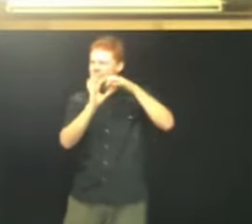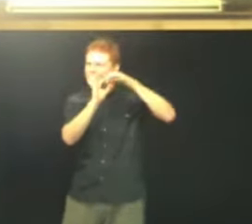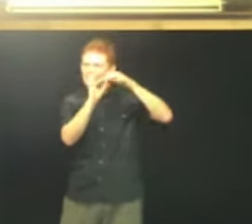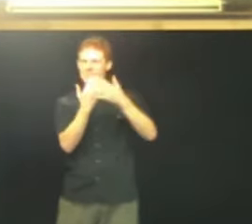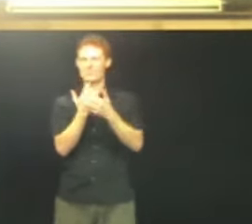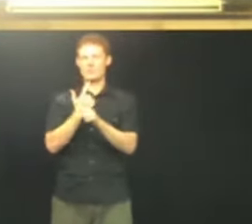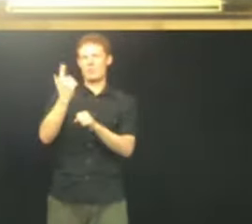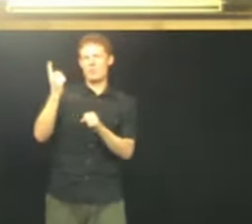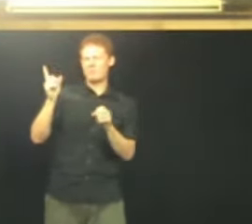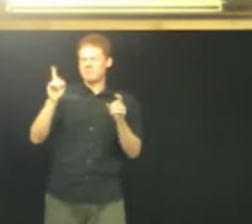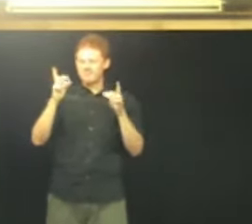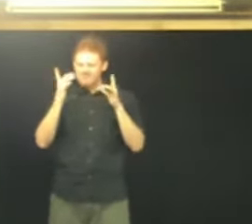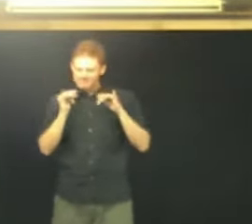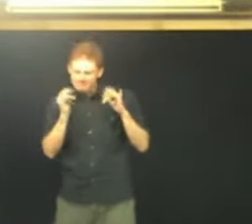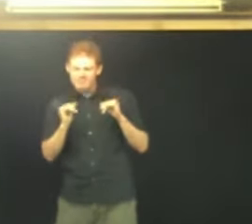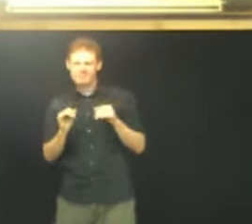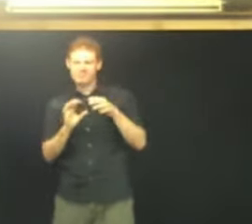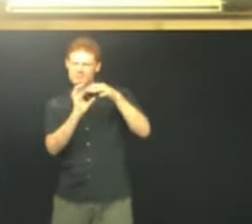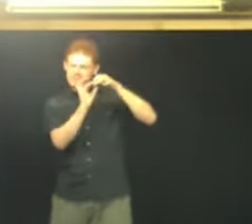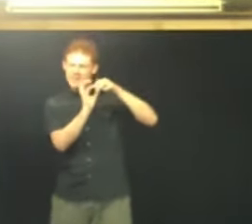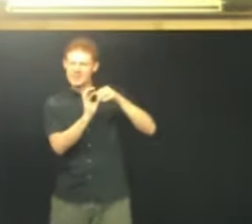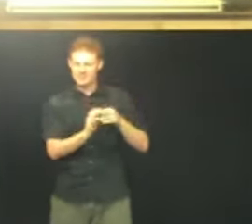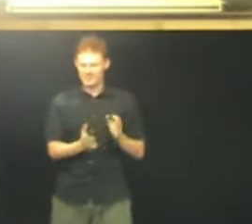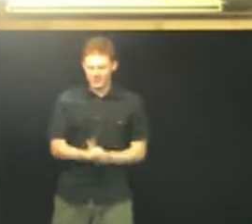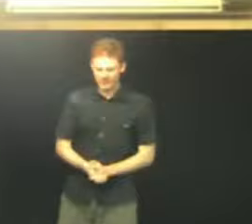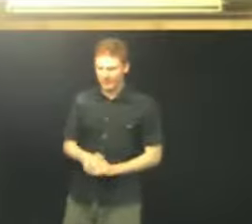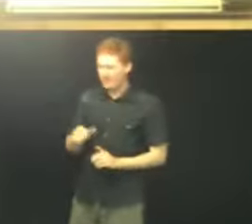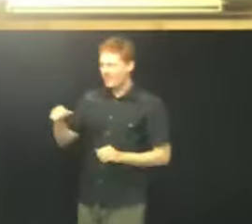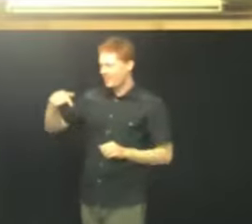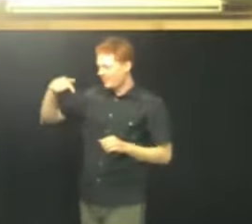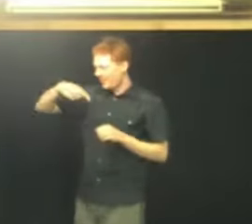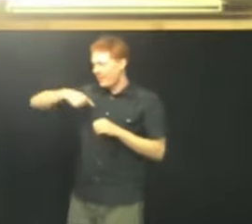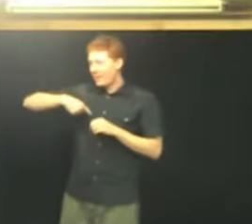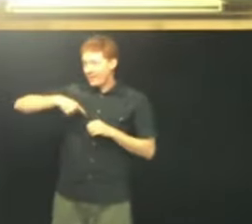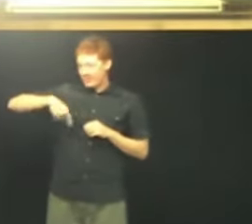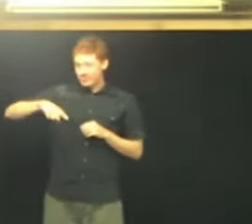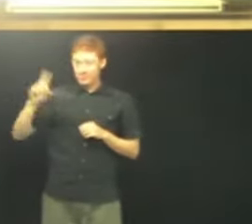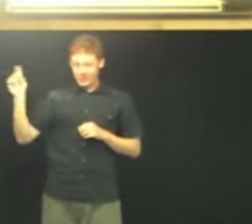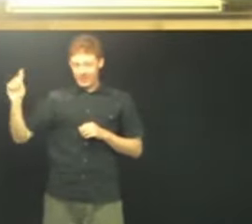Judge your own relationship with Jesus are you close to Him or moving away